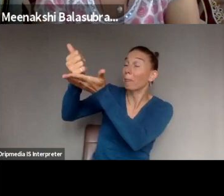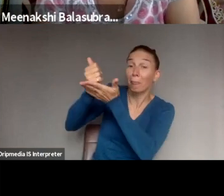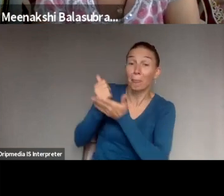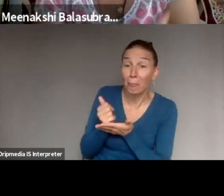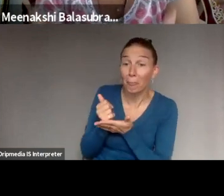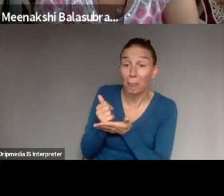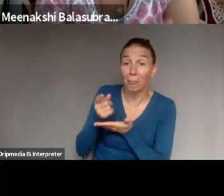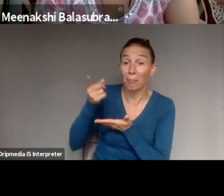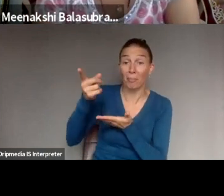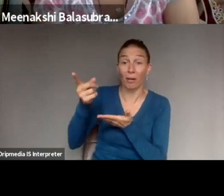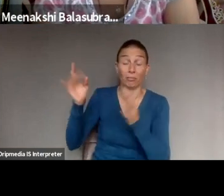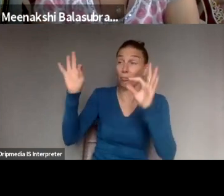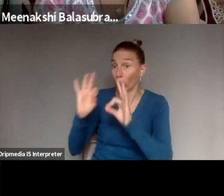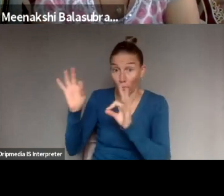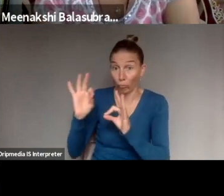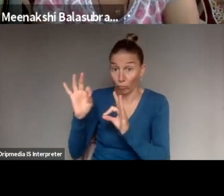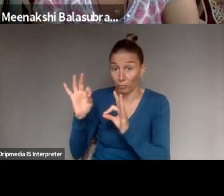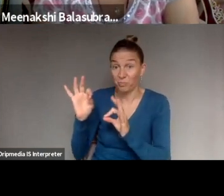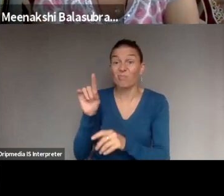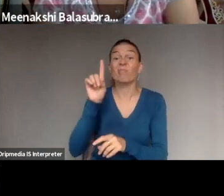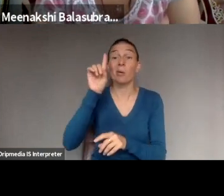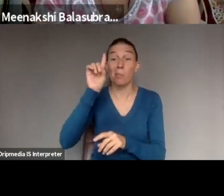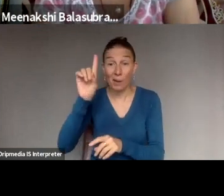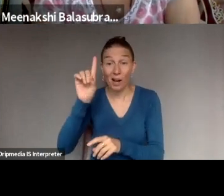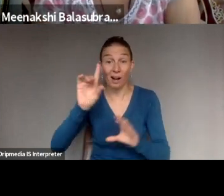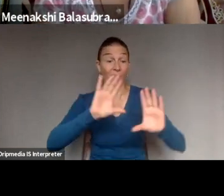56% experienced challenges in accessing the benefits.